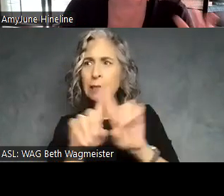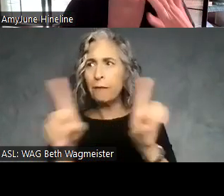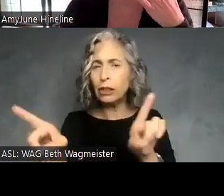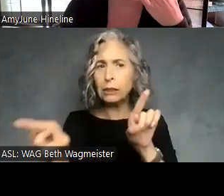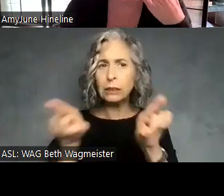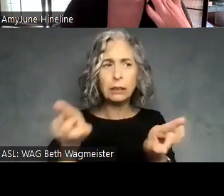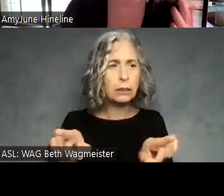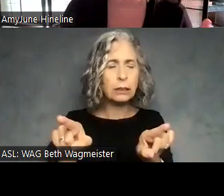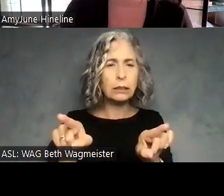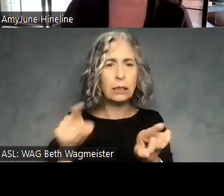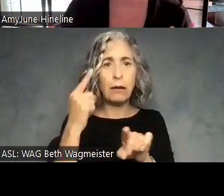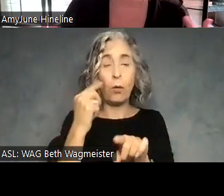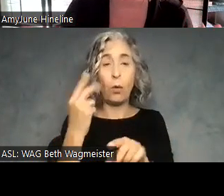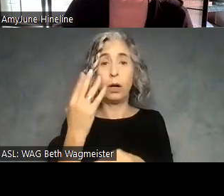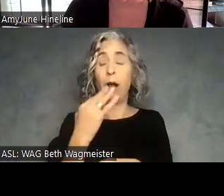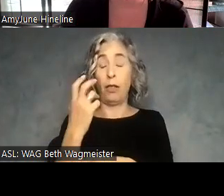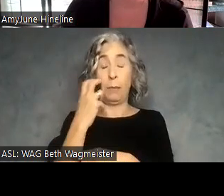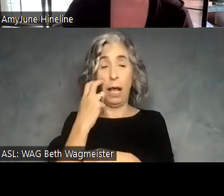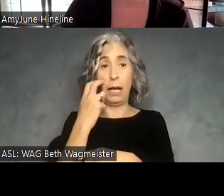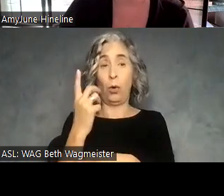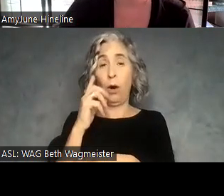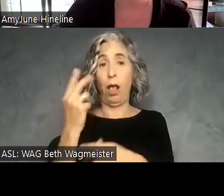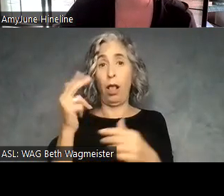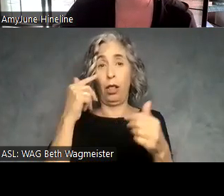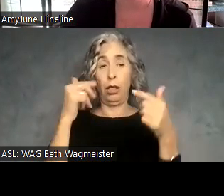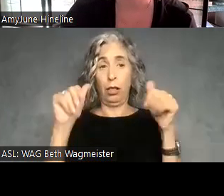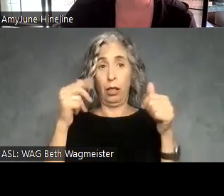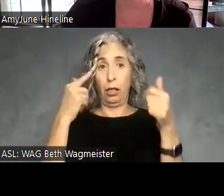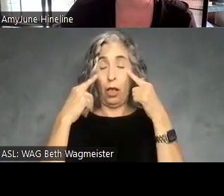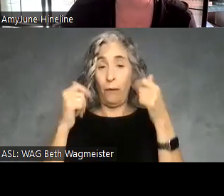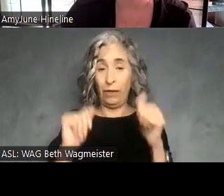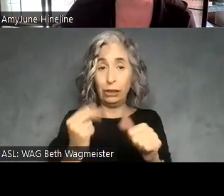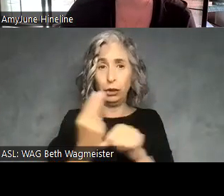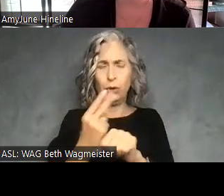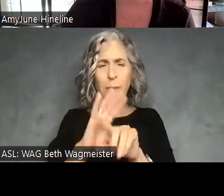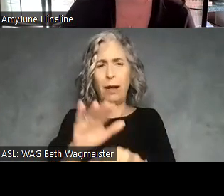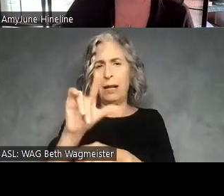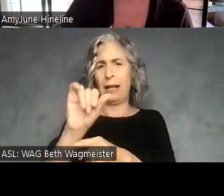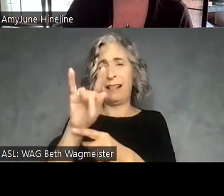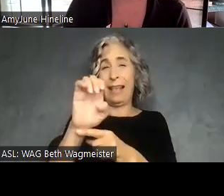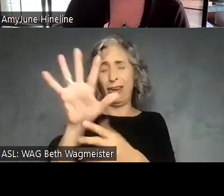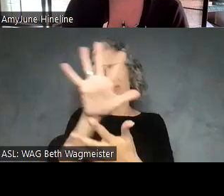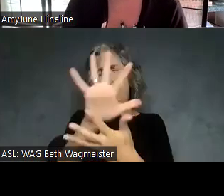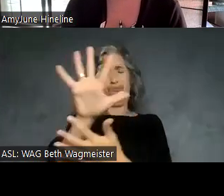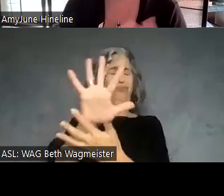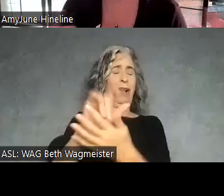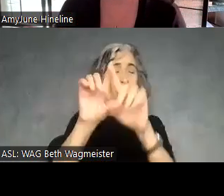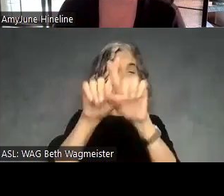So we want to provide a means to turn off those non-essential alerts. Something else we want to do